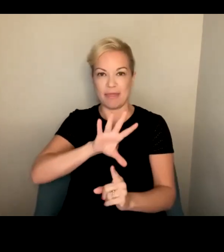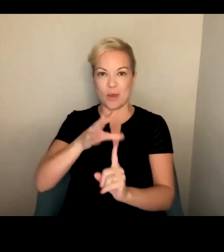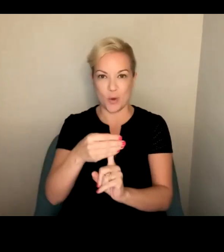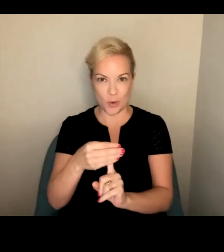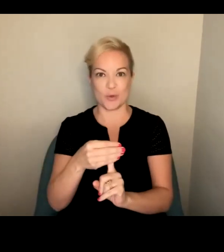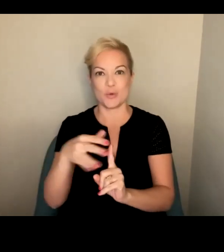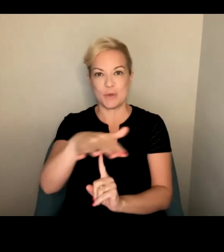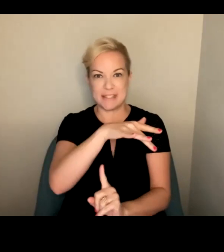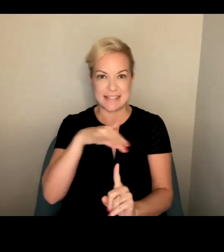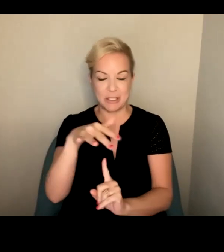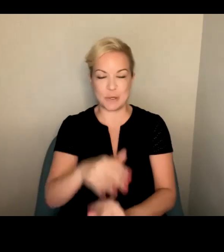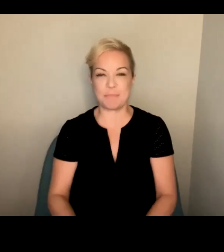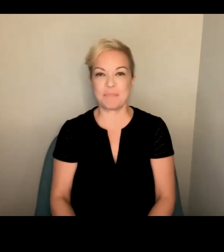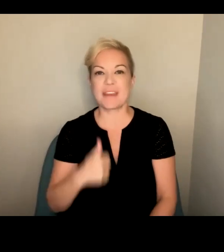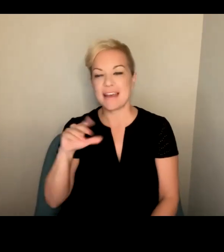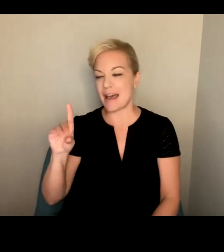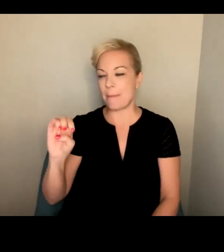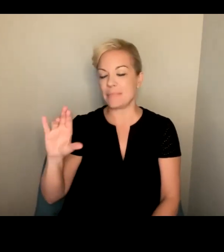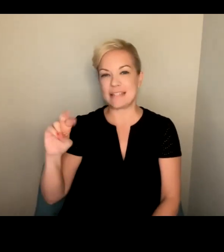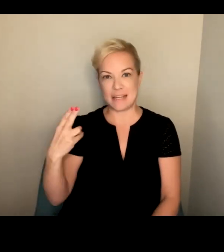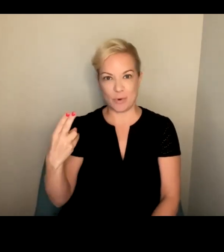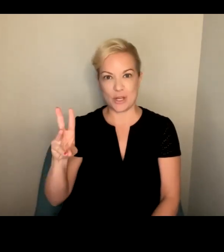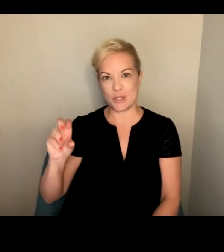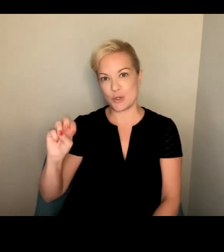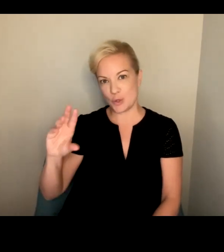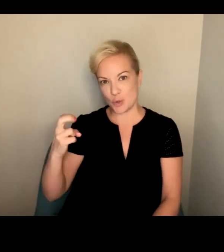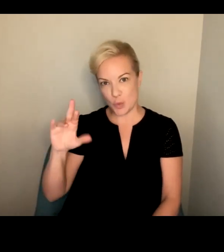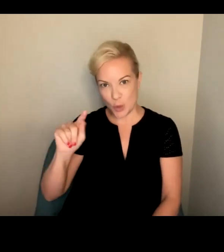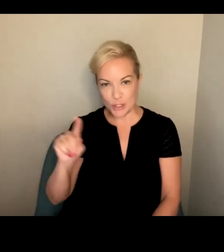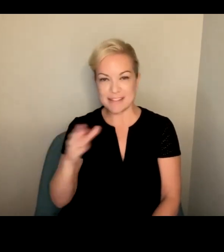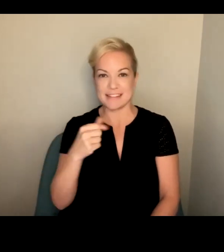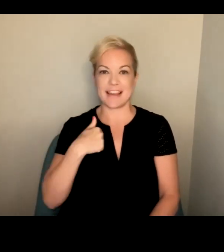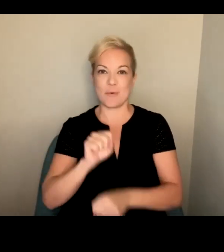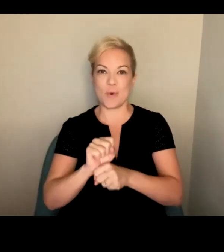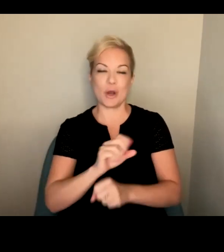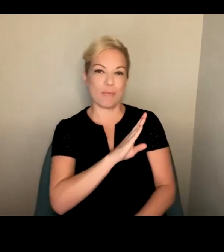serve on the Mid-Atlantic Association of Museums' Board of Directors and I am delighted to be your